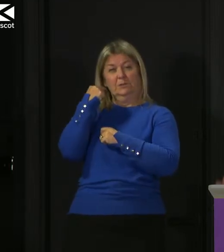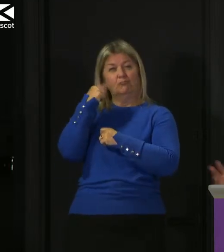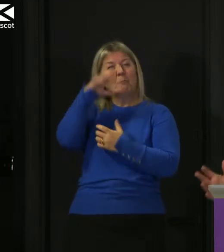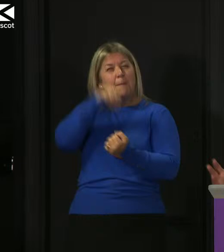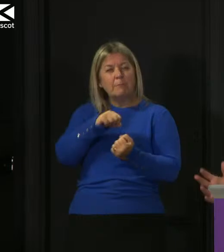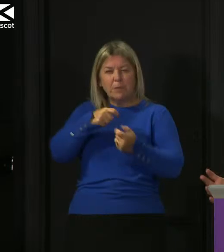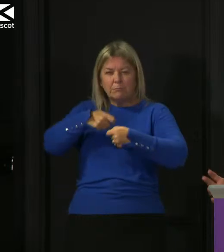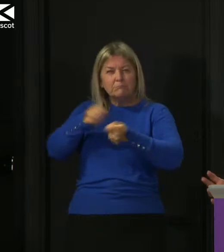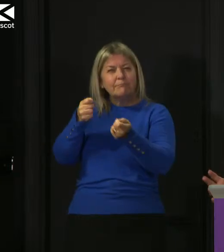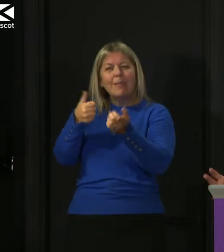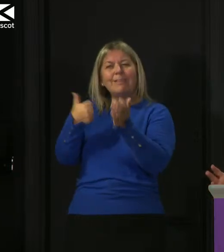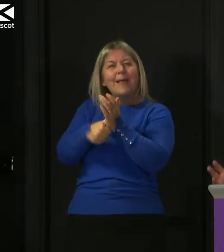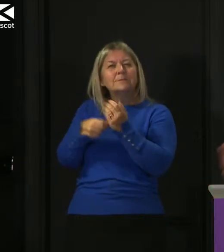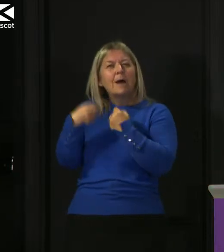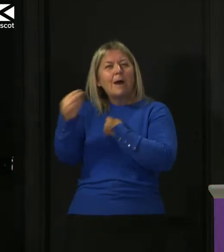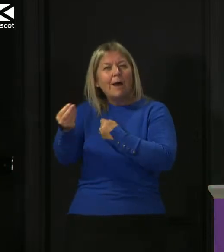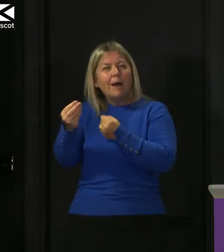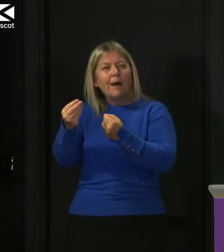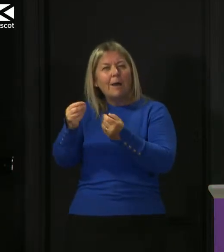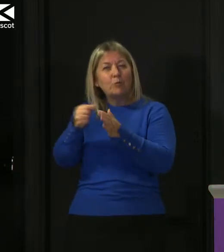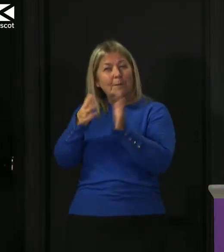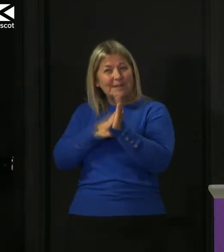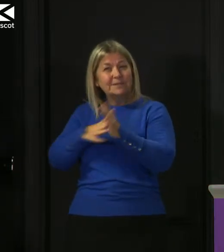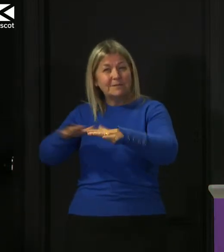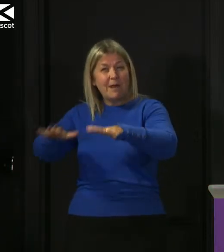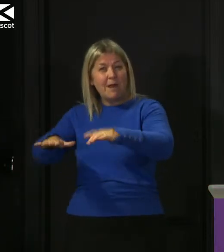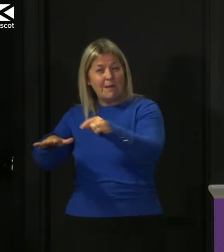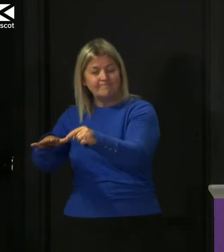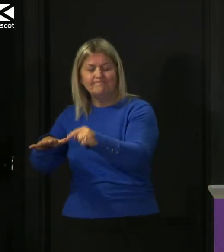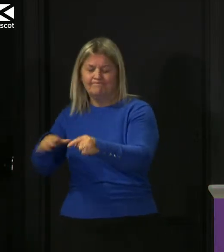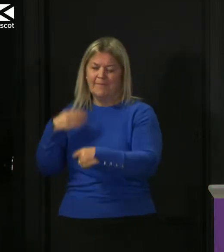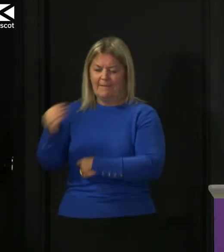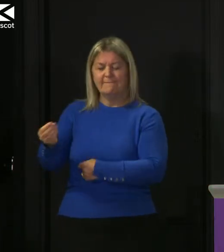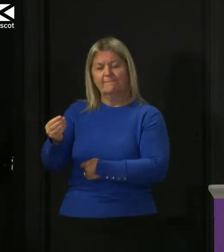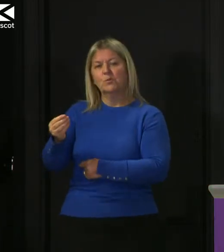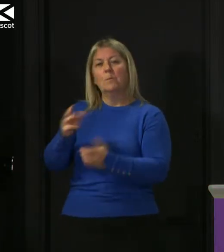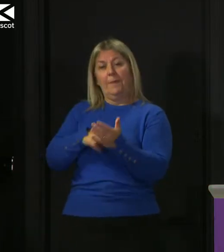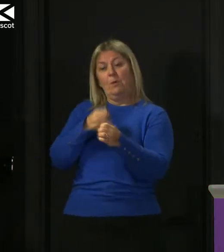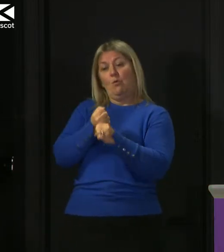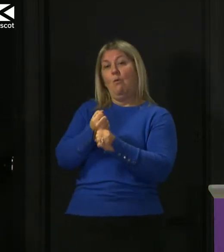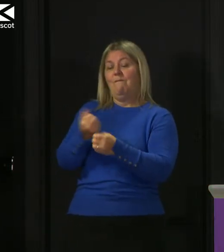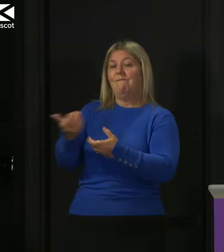no decisions were taken there, but I pressed the point about the need to have access to